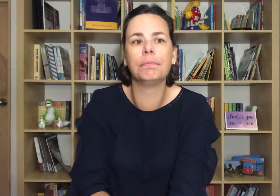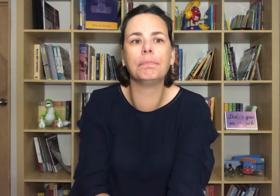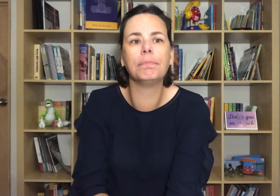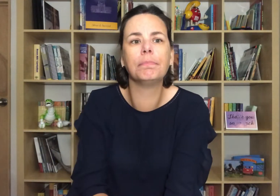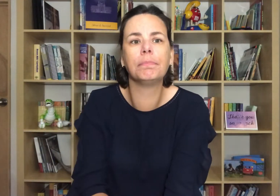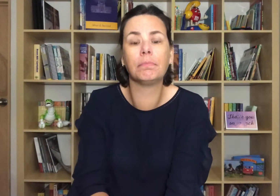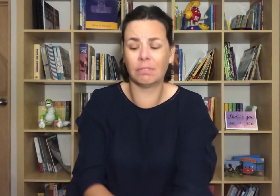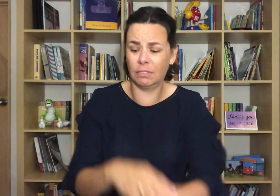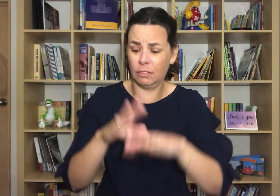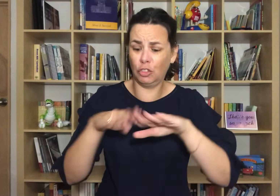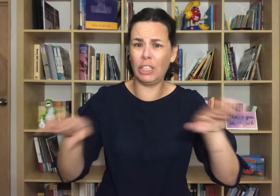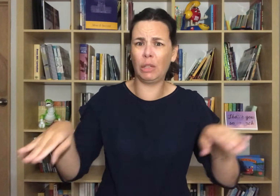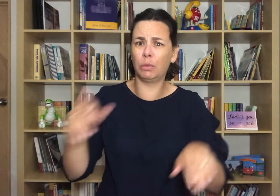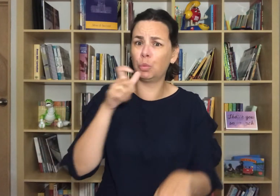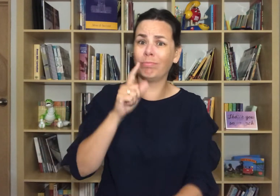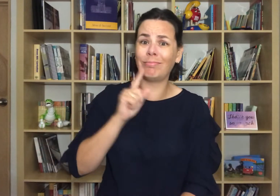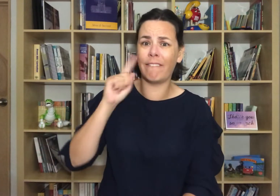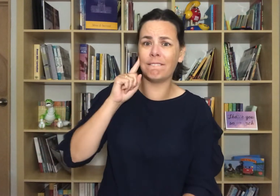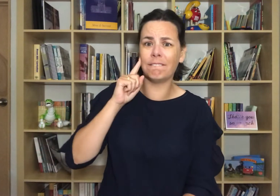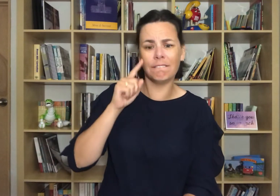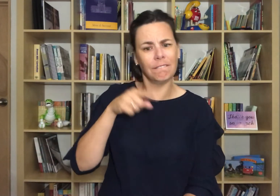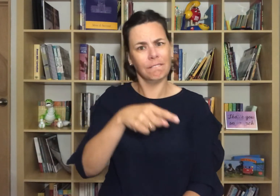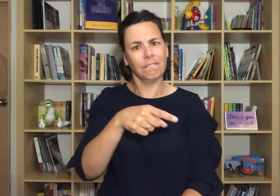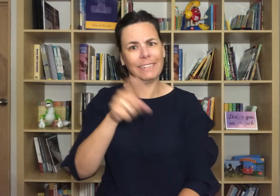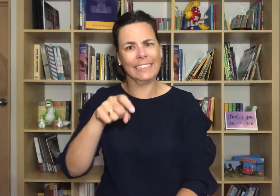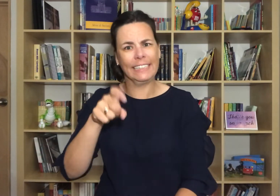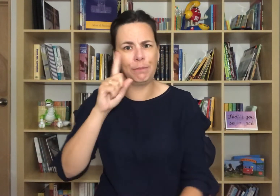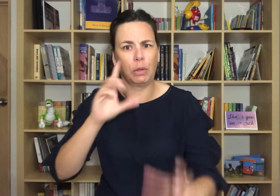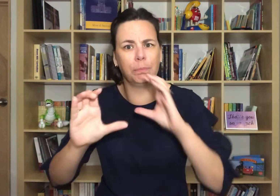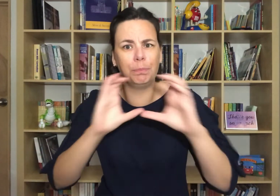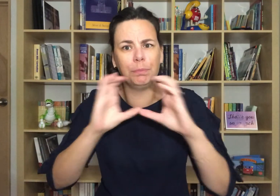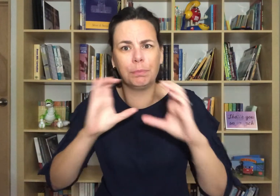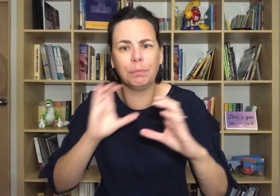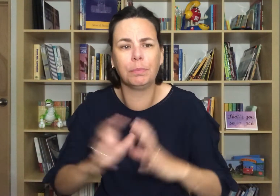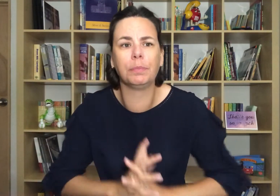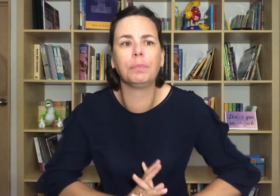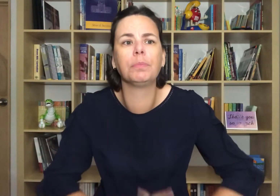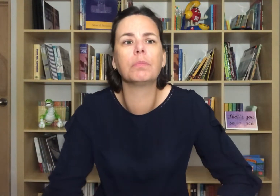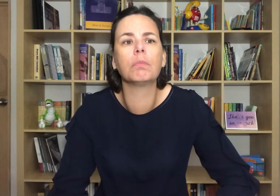that children who are Deaf use to communicate.